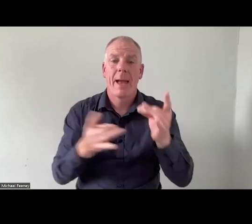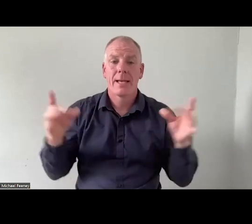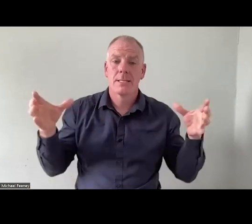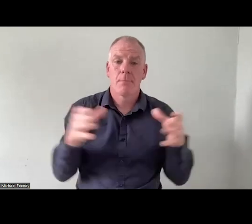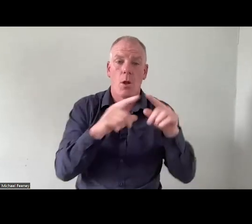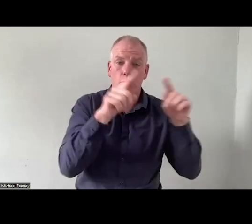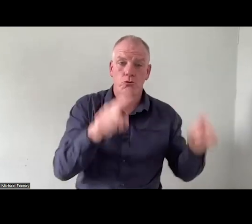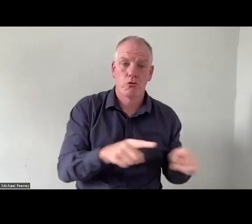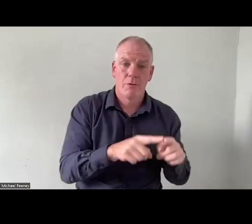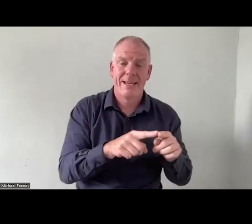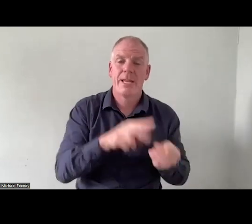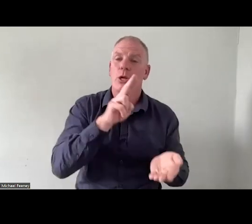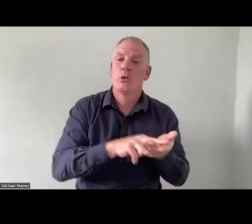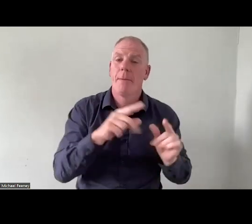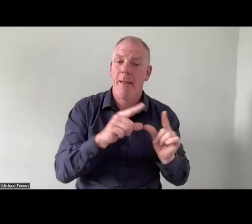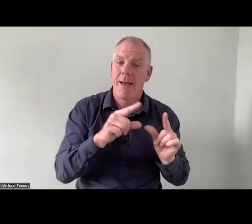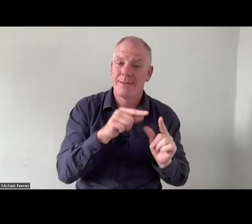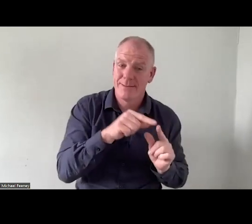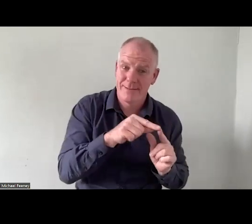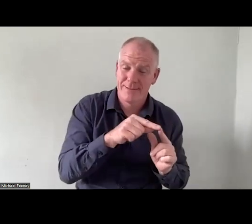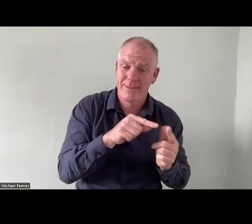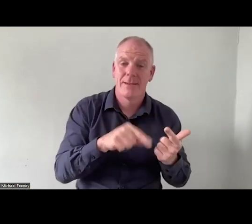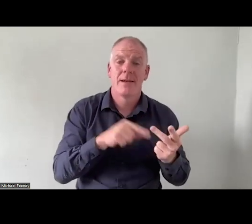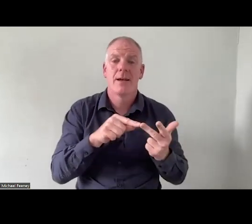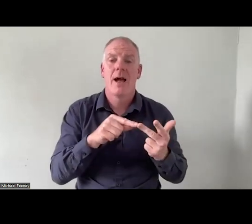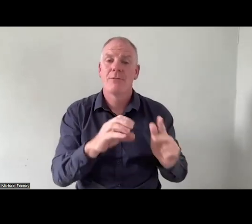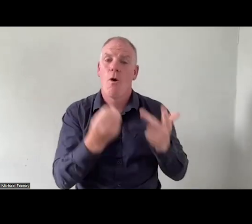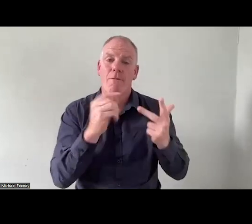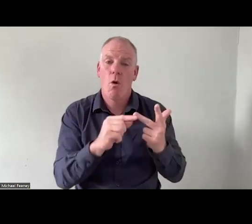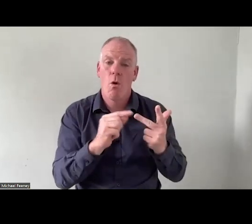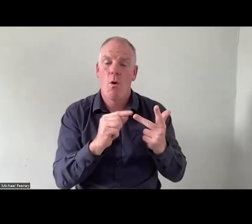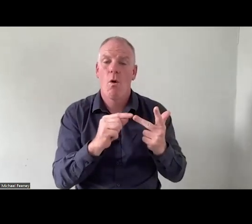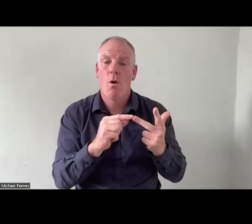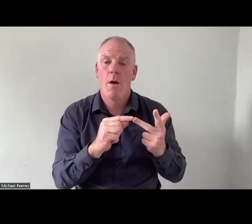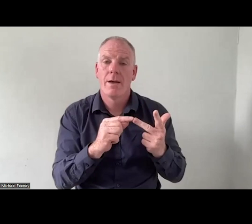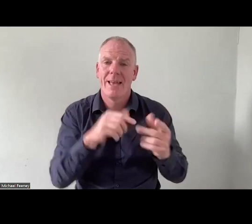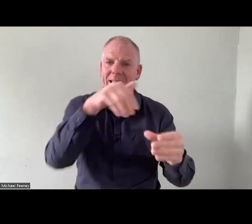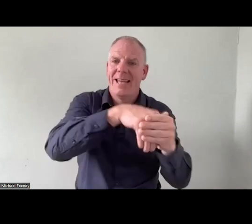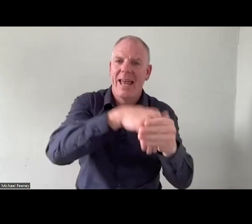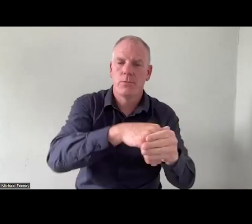cheaper licences and offer, if you like, in-house training facilities